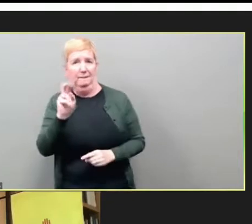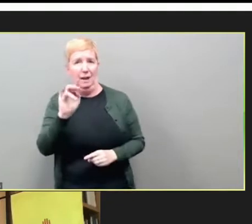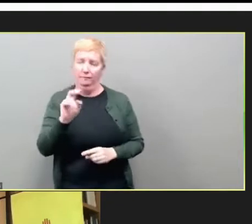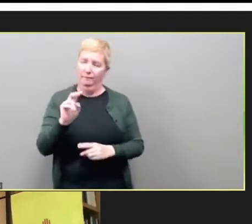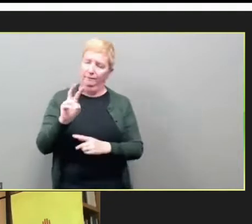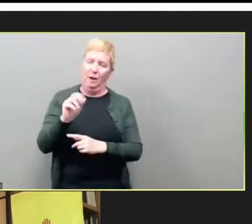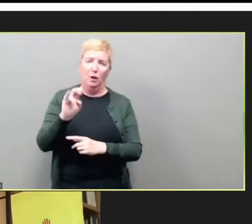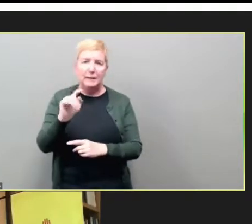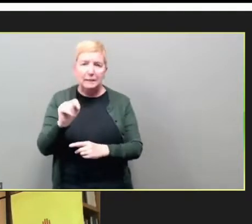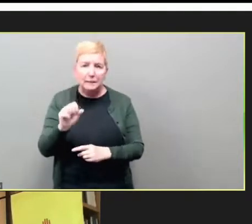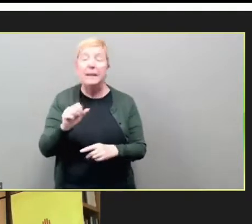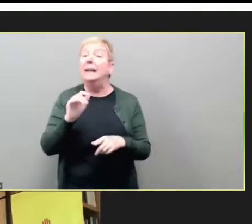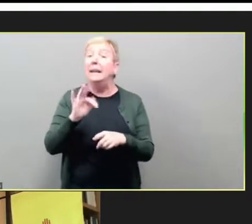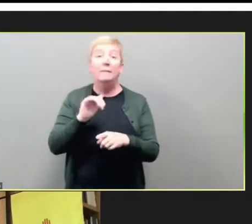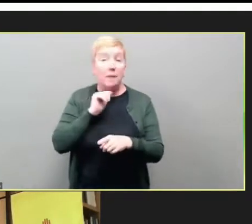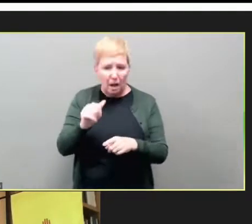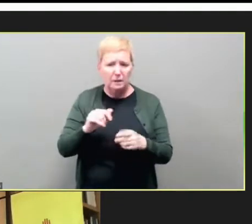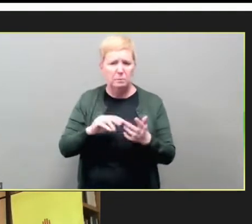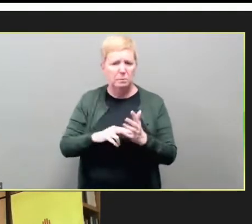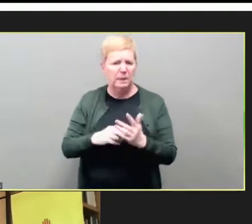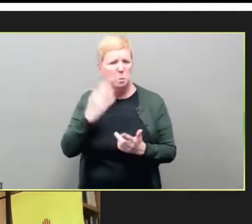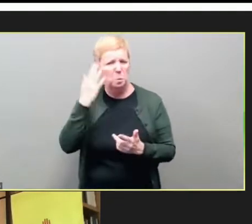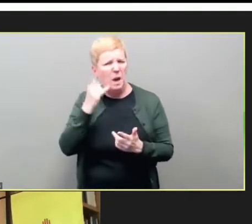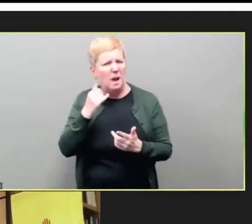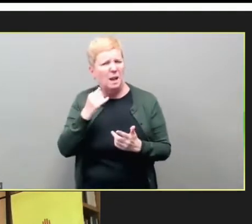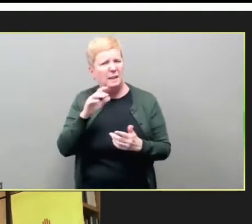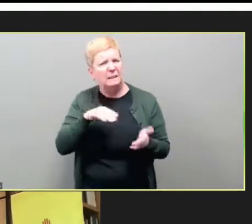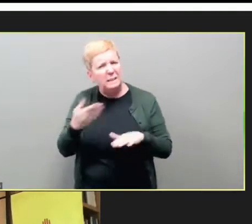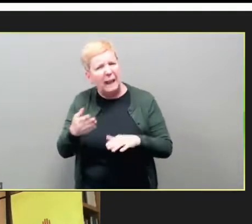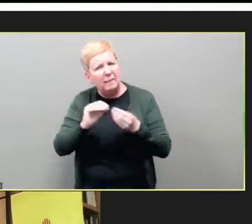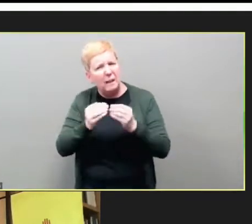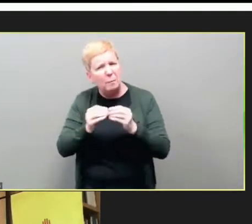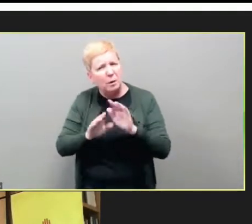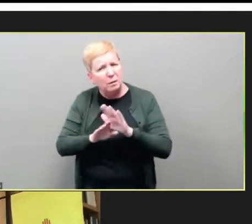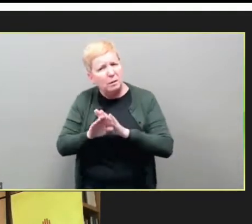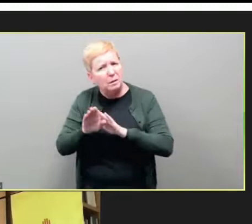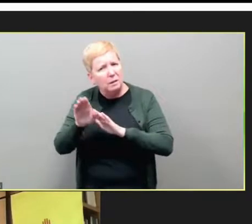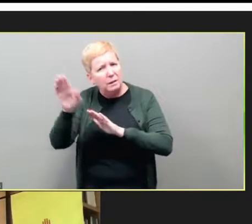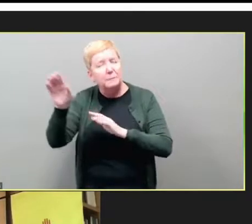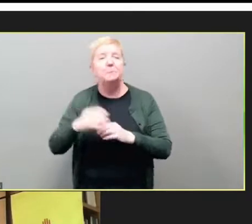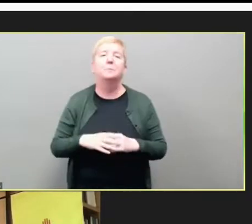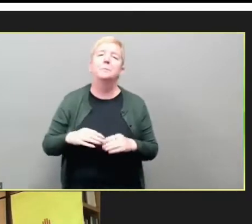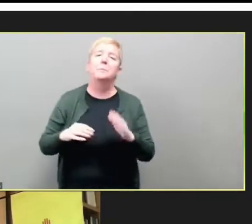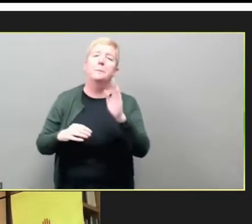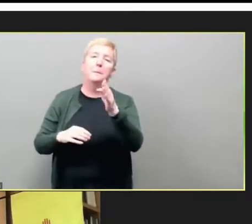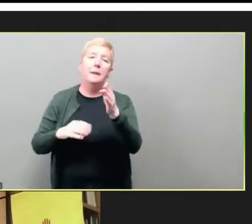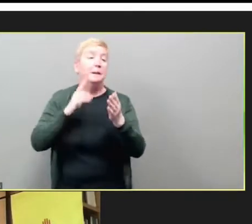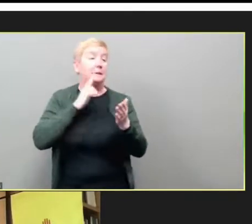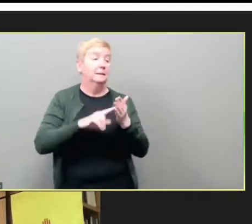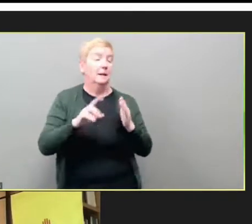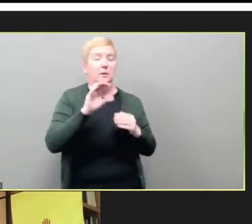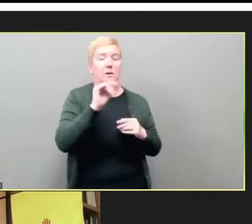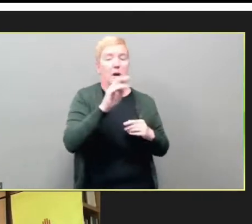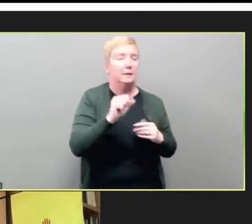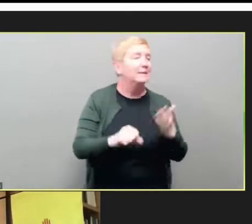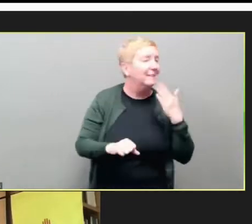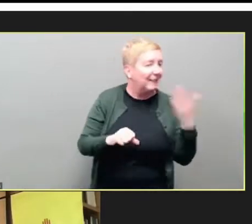related to. Thank you. Thank you Julia. And so for the first question regarding um not using all of